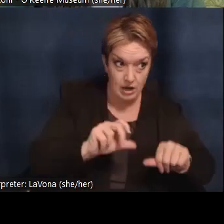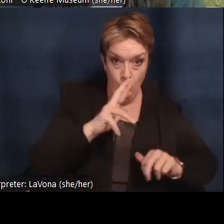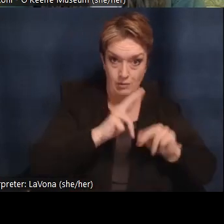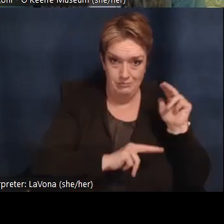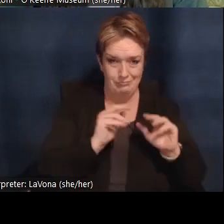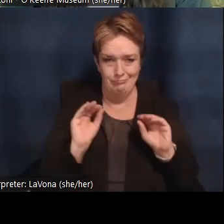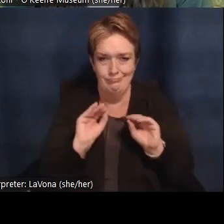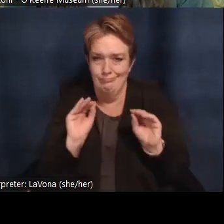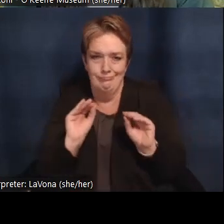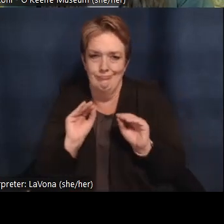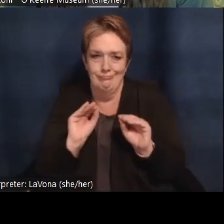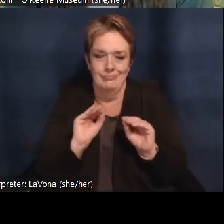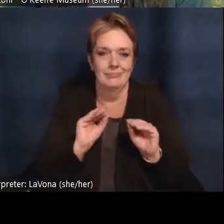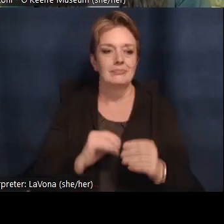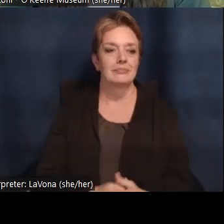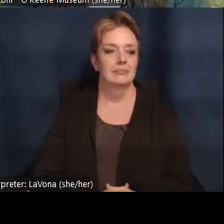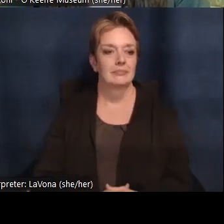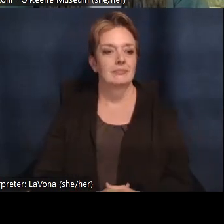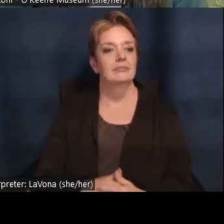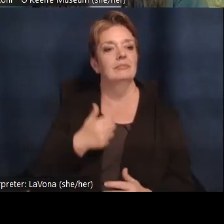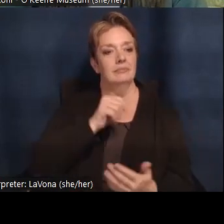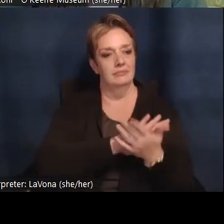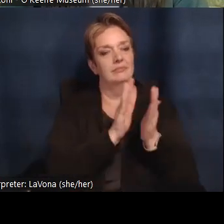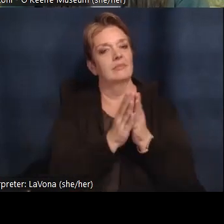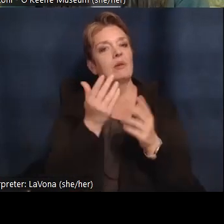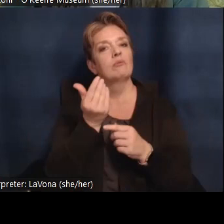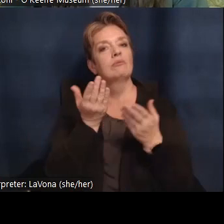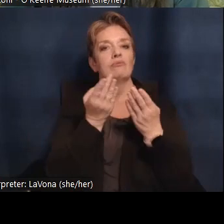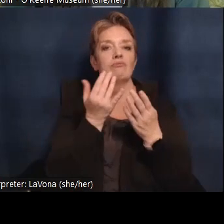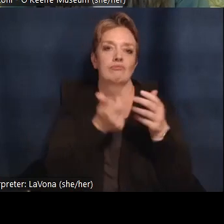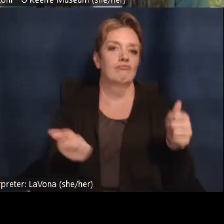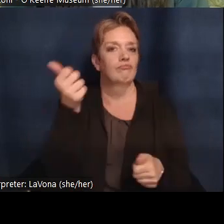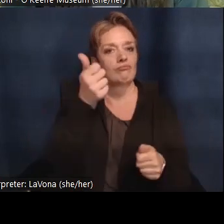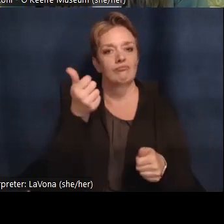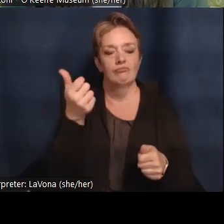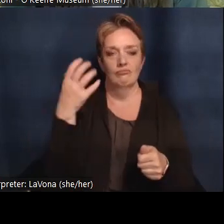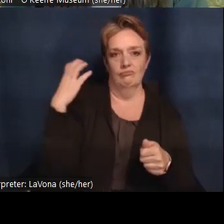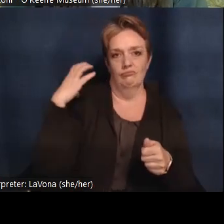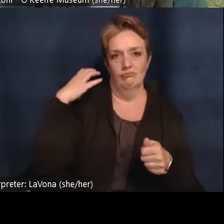As the general contractor, all of the decisions on the design and construction were discussed via letters